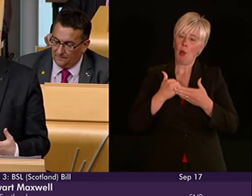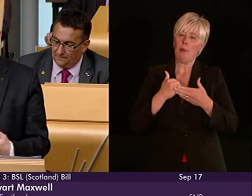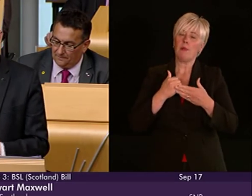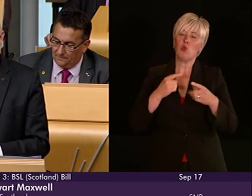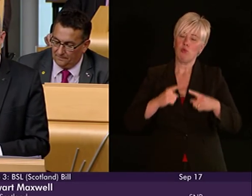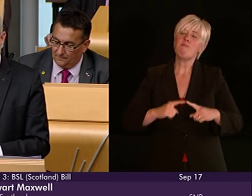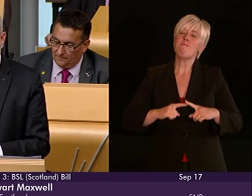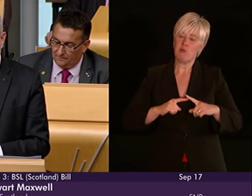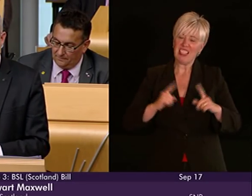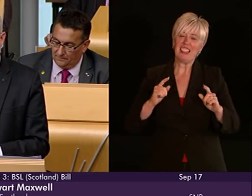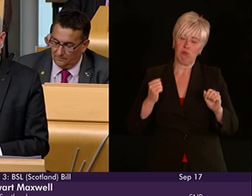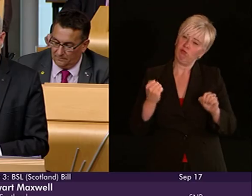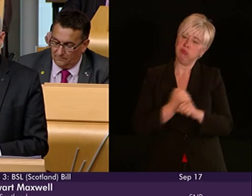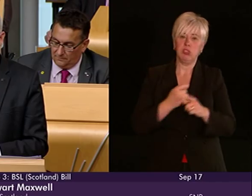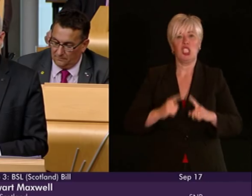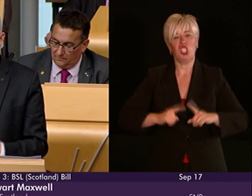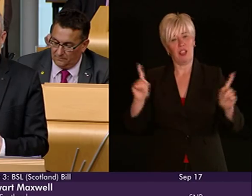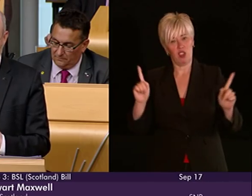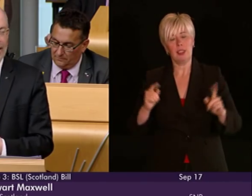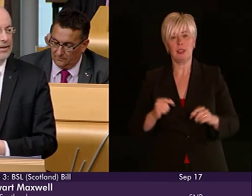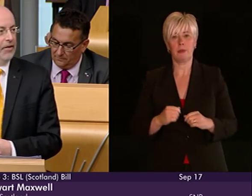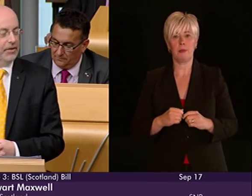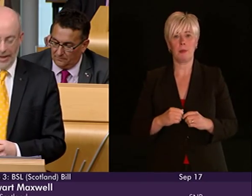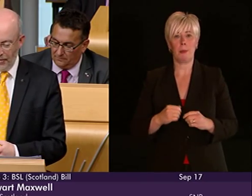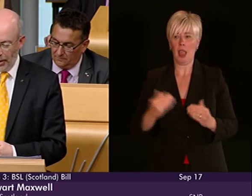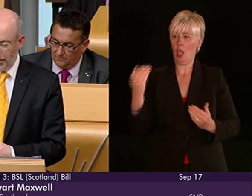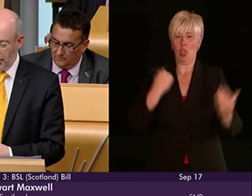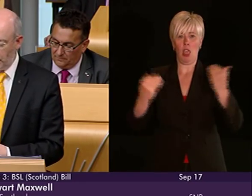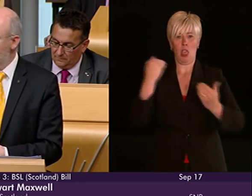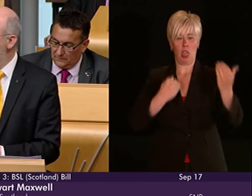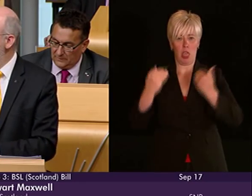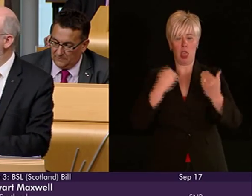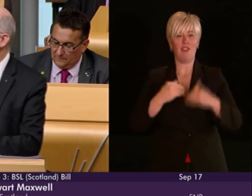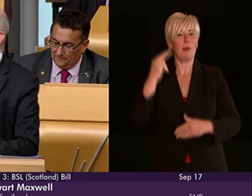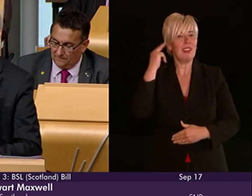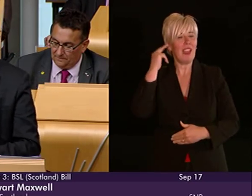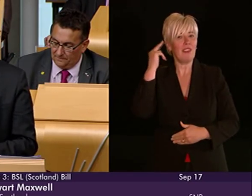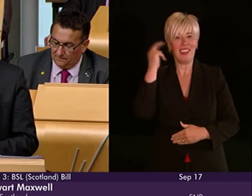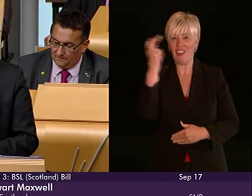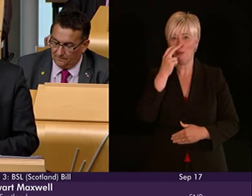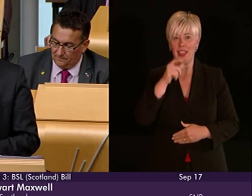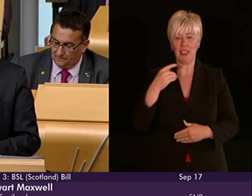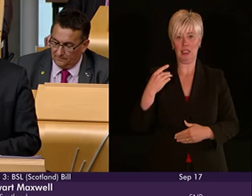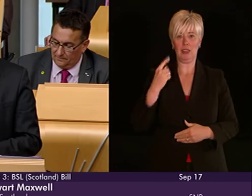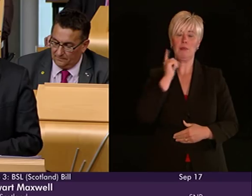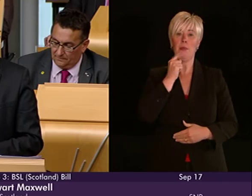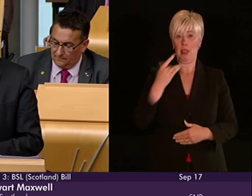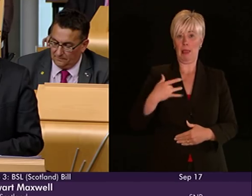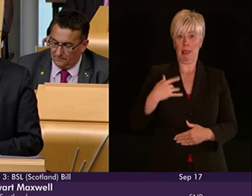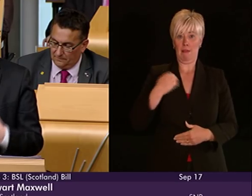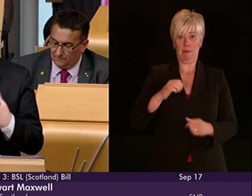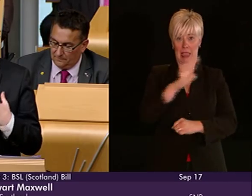I am sure, I was lobbied by deaf and deafblind constituents. Not only was that a